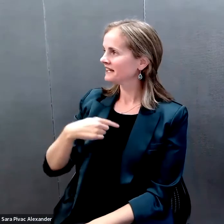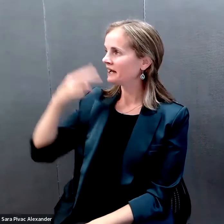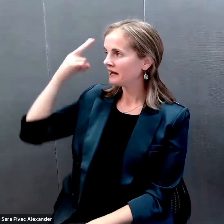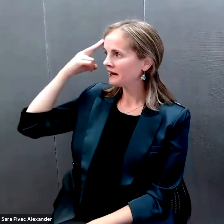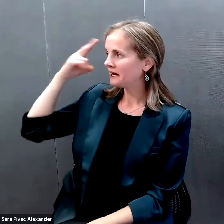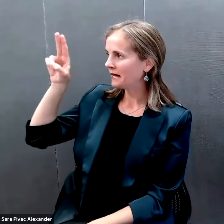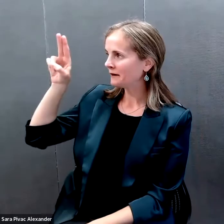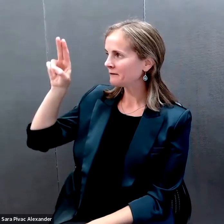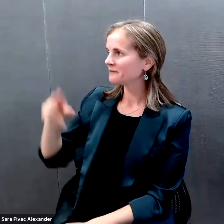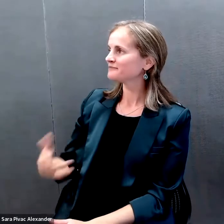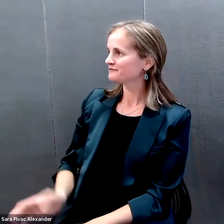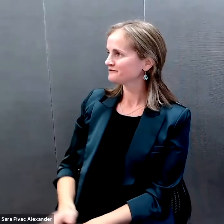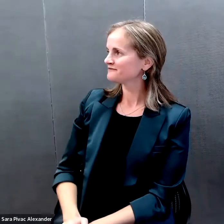my name is